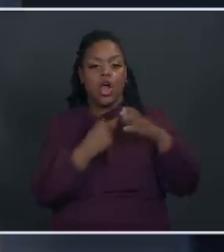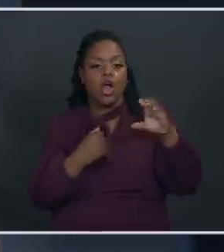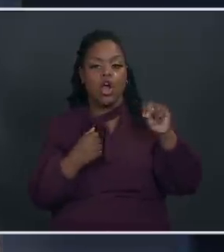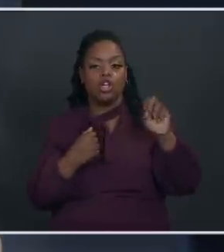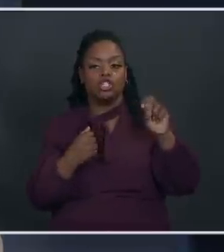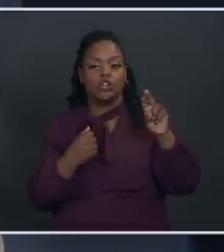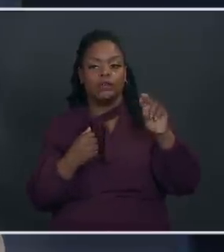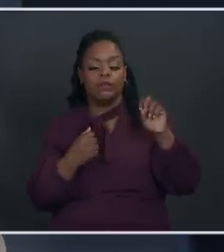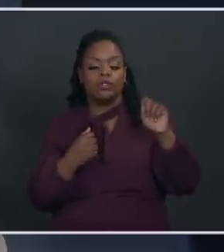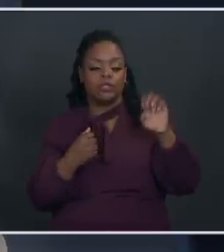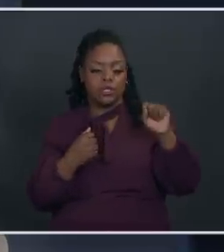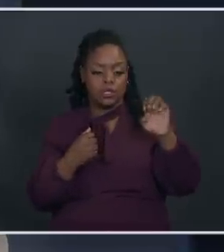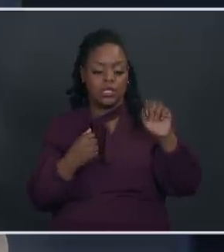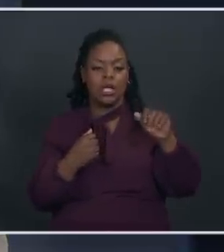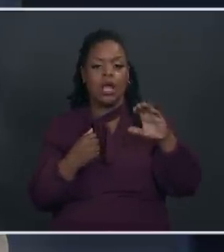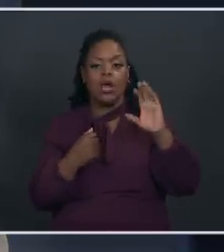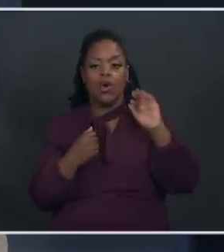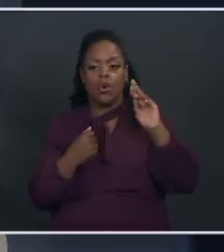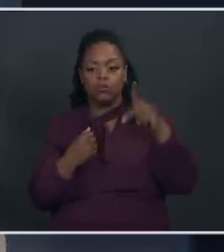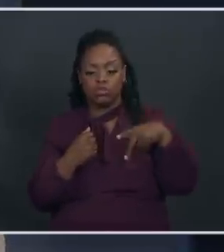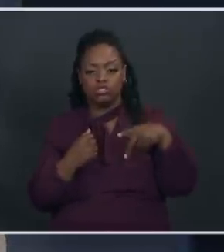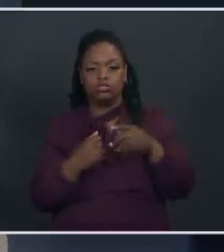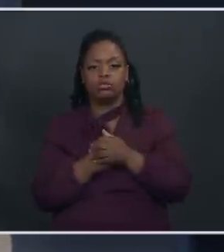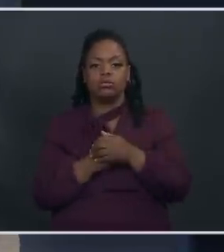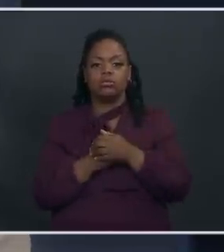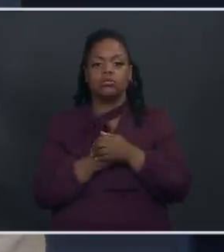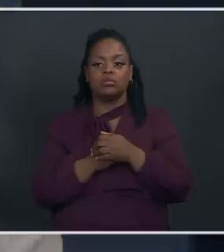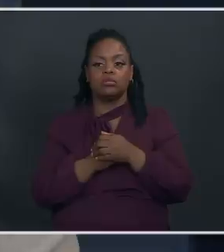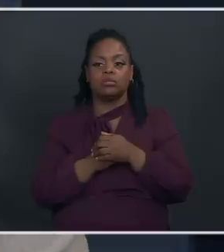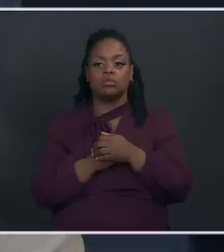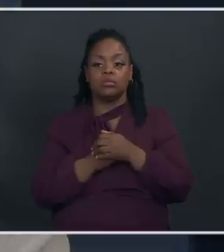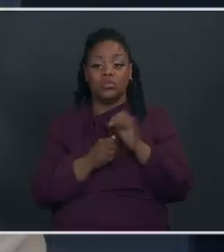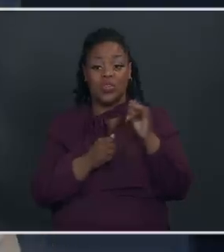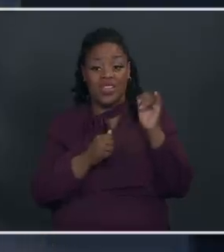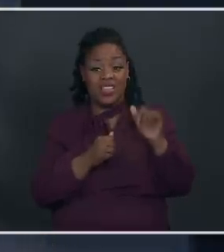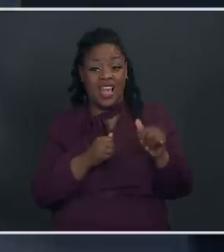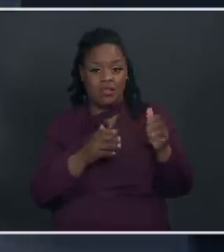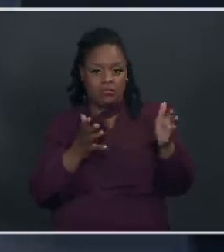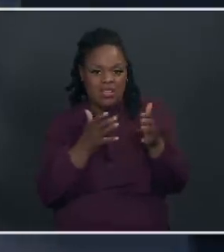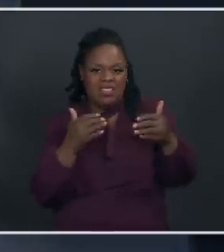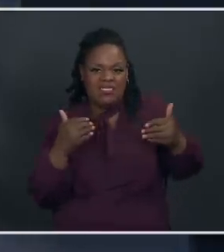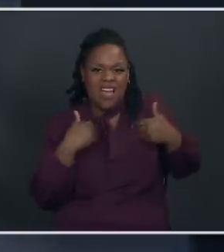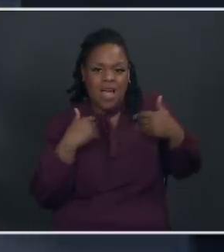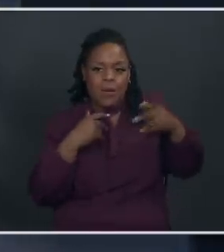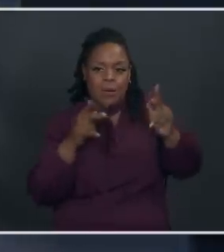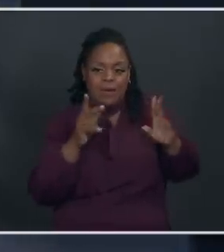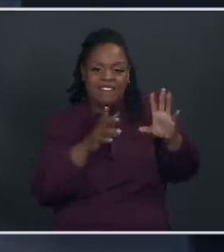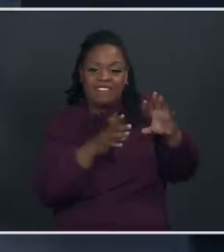in vitally important efforts. But if you look at this, it also has set up a task force